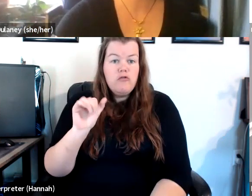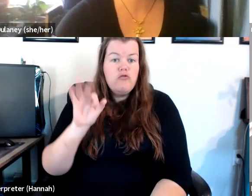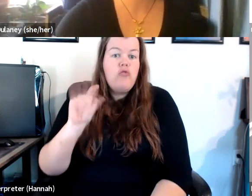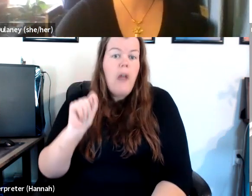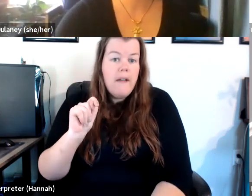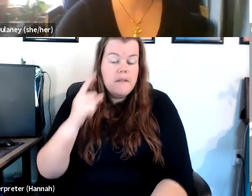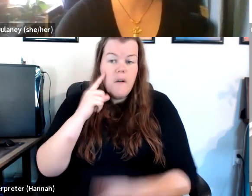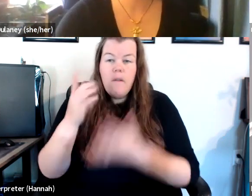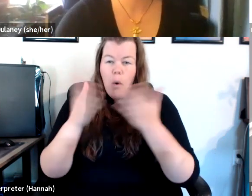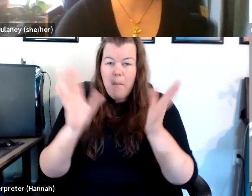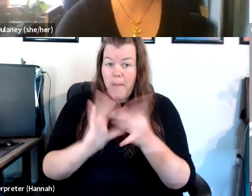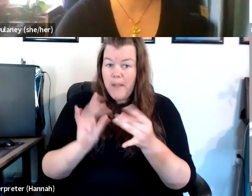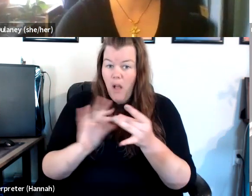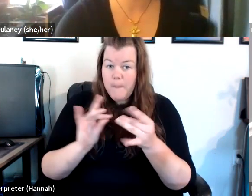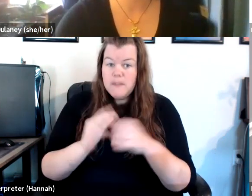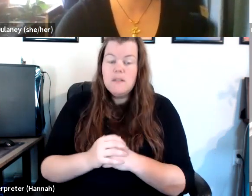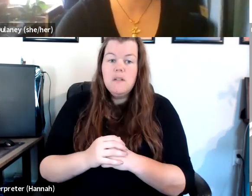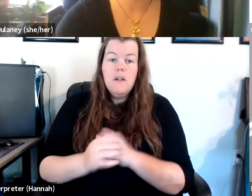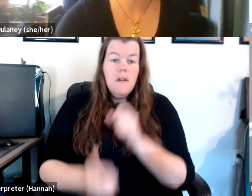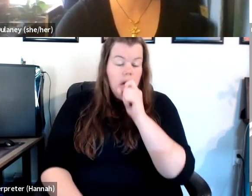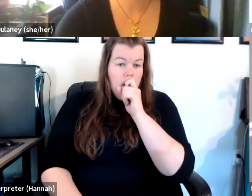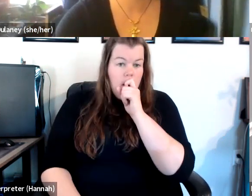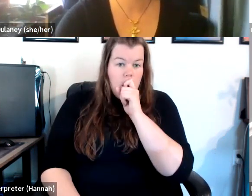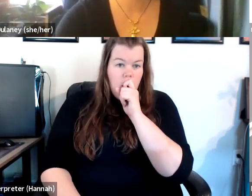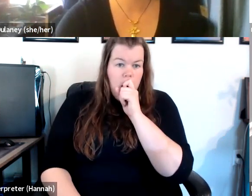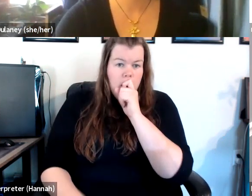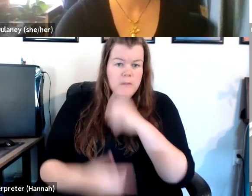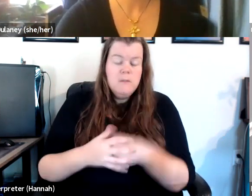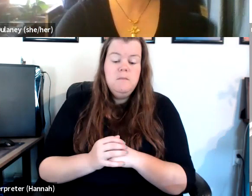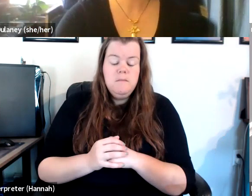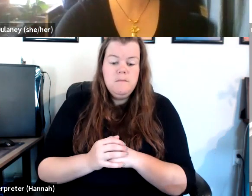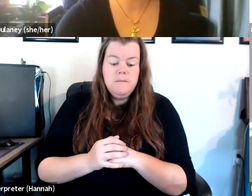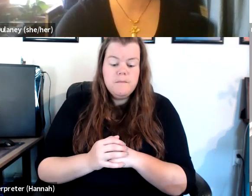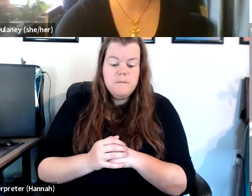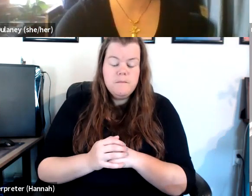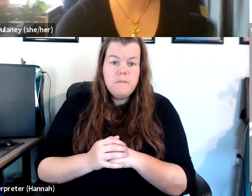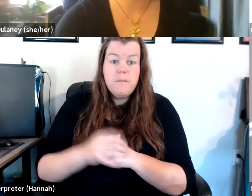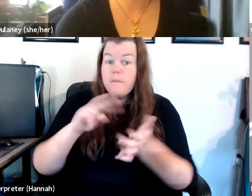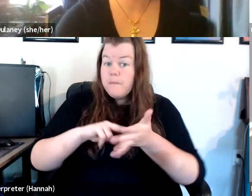now I'd like to give an overview of the State Plan and its goals. So the purpose of the State Plan